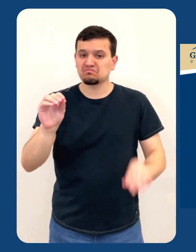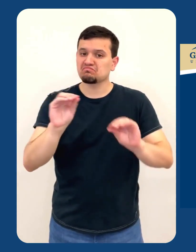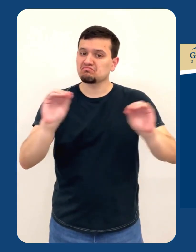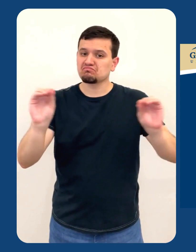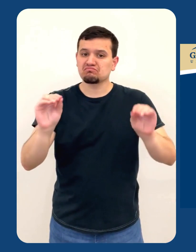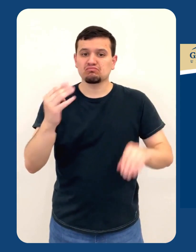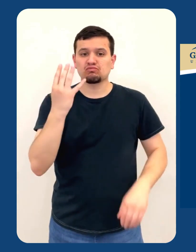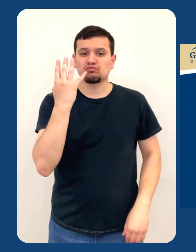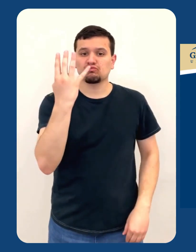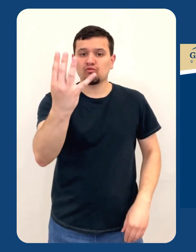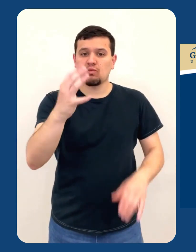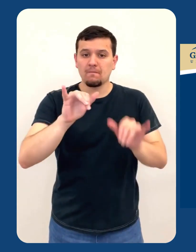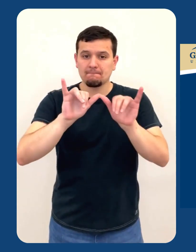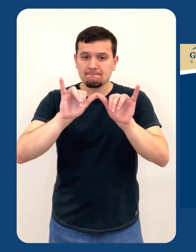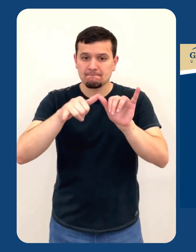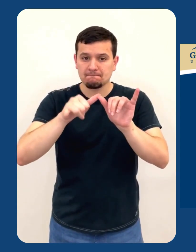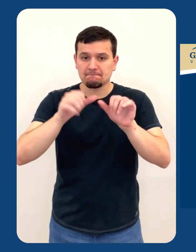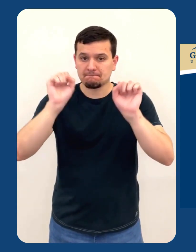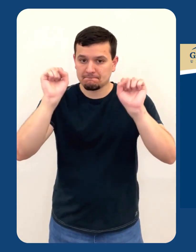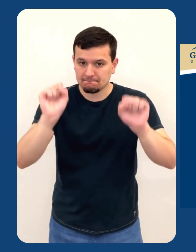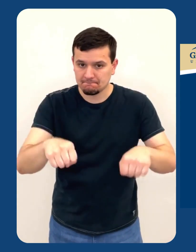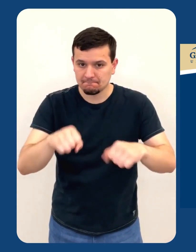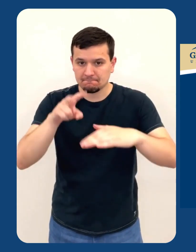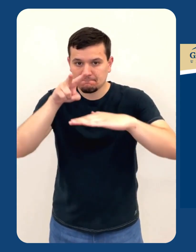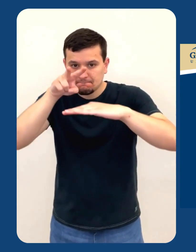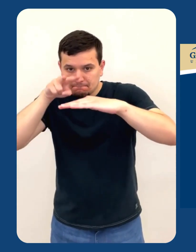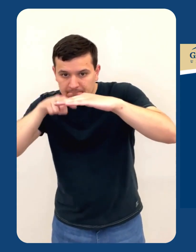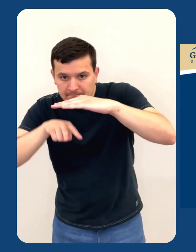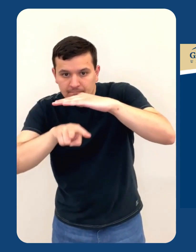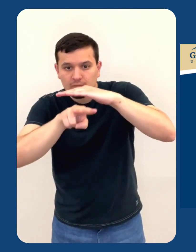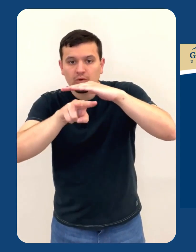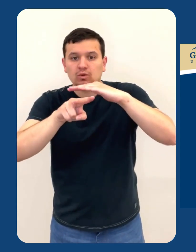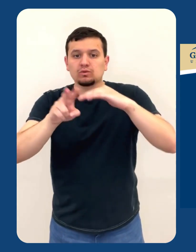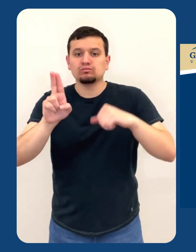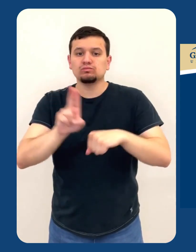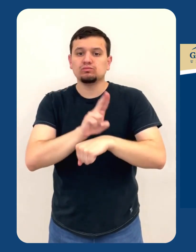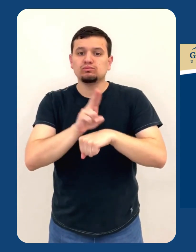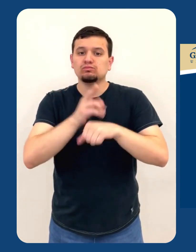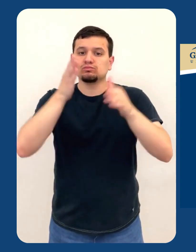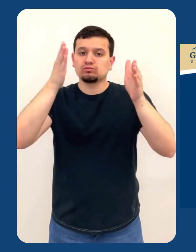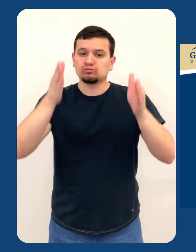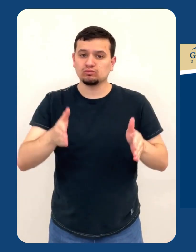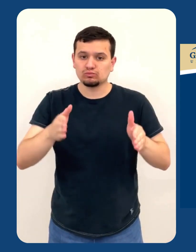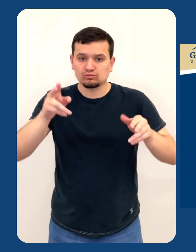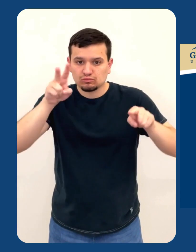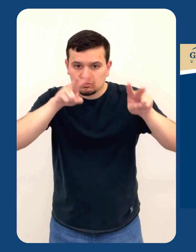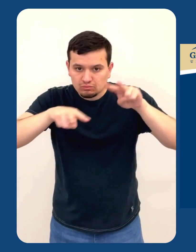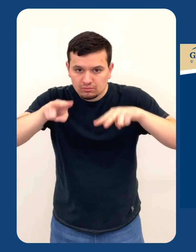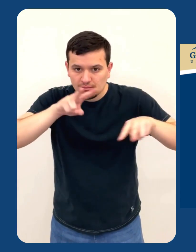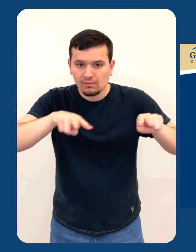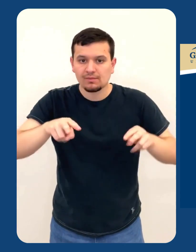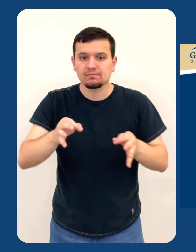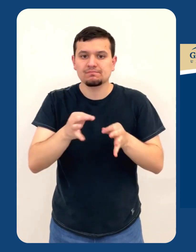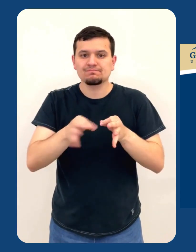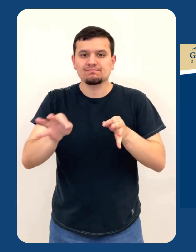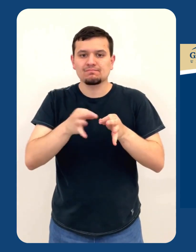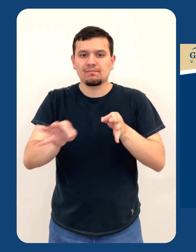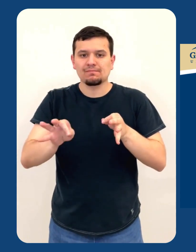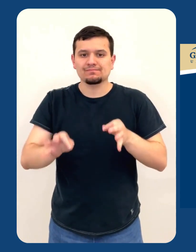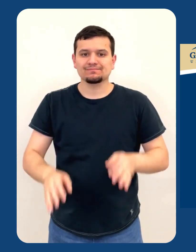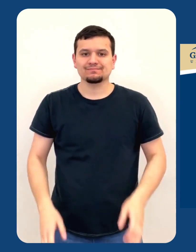None of the four metrics was able to predict user ratings of captions well.